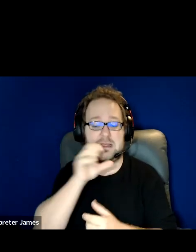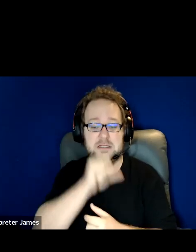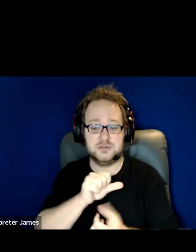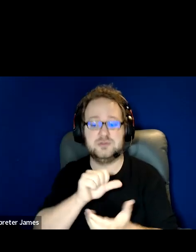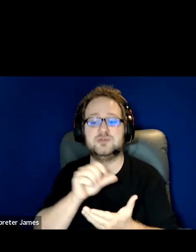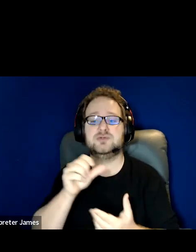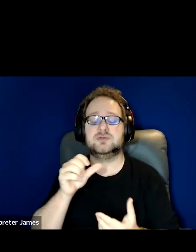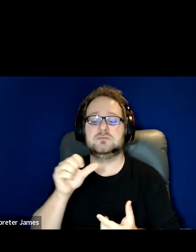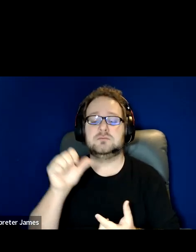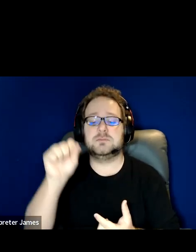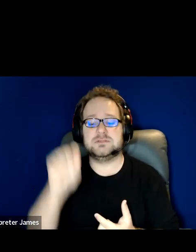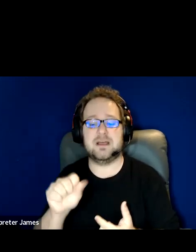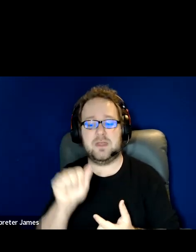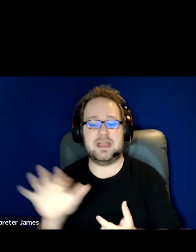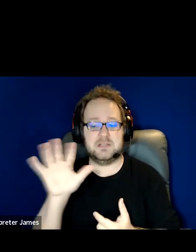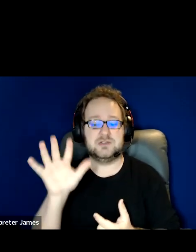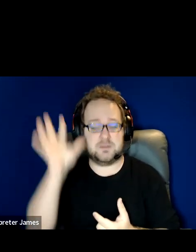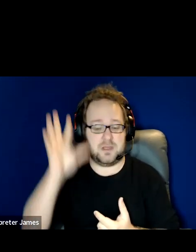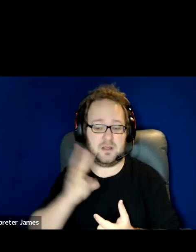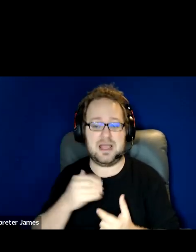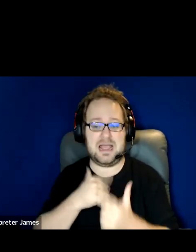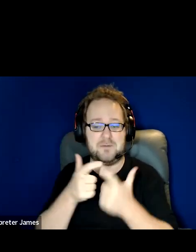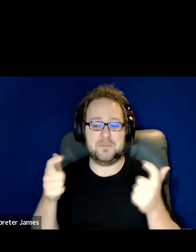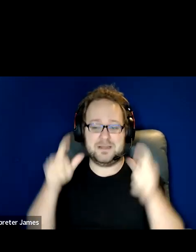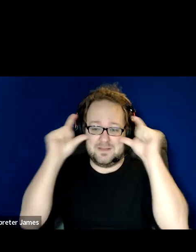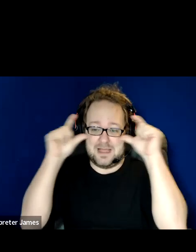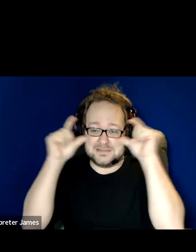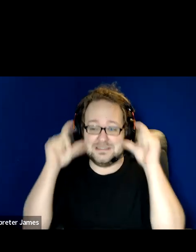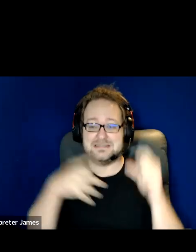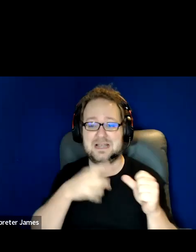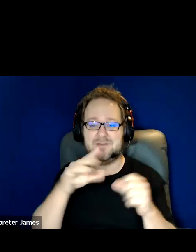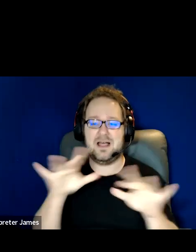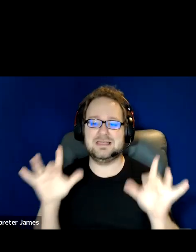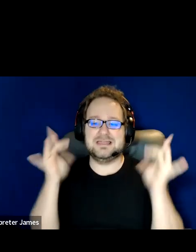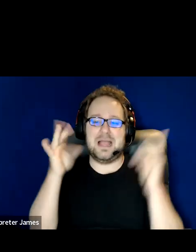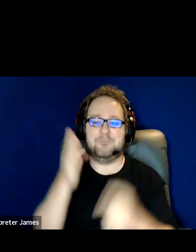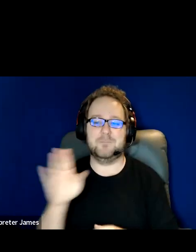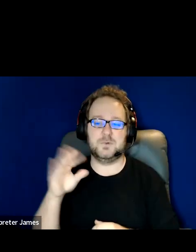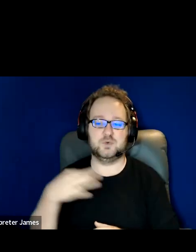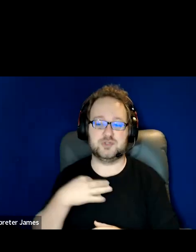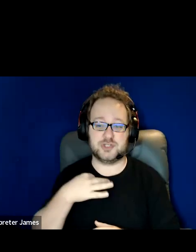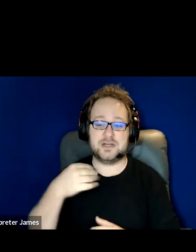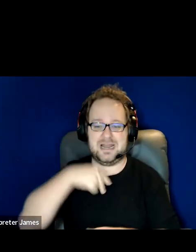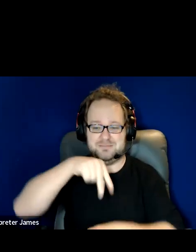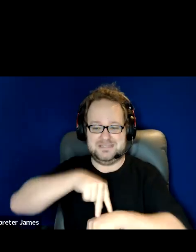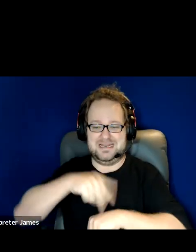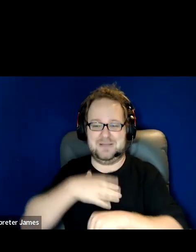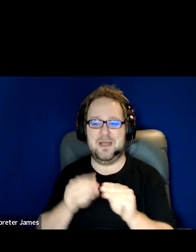I have big, glasses on, a white blue shirt and I am standing in my office down in Atlanta right now.